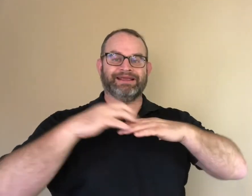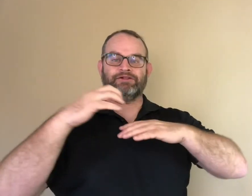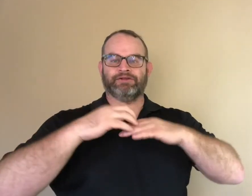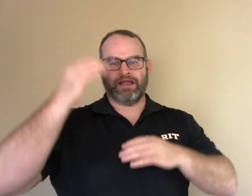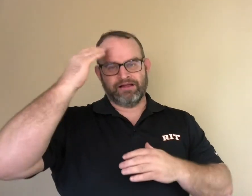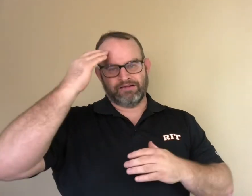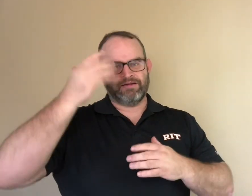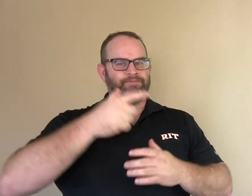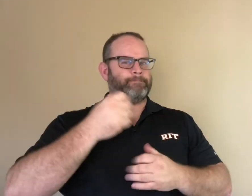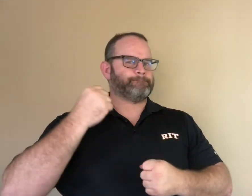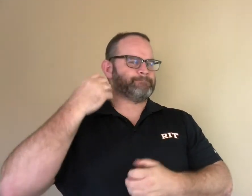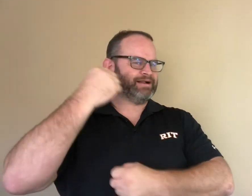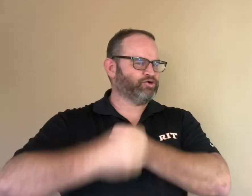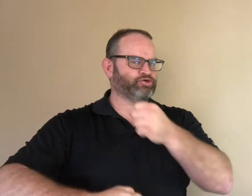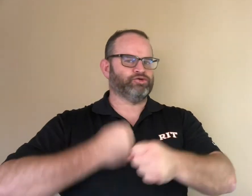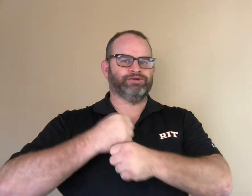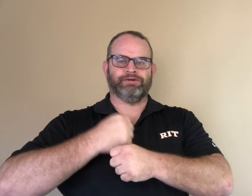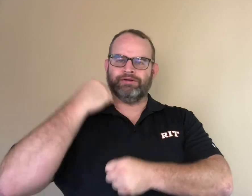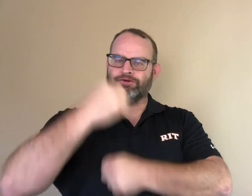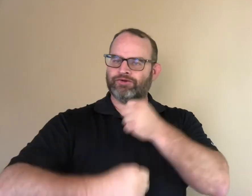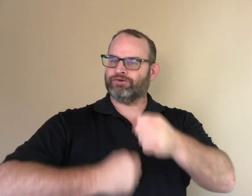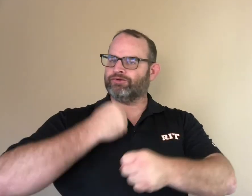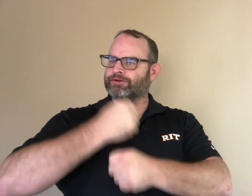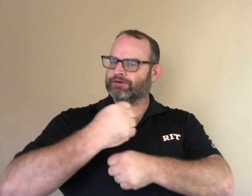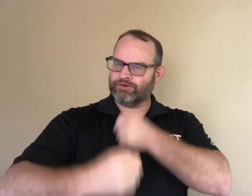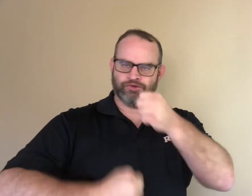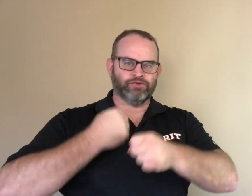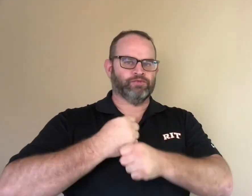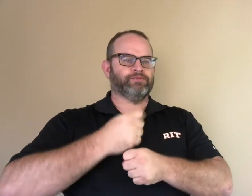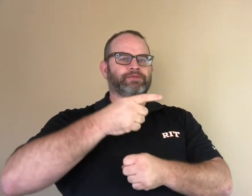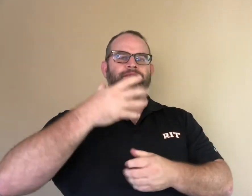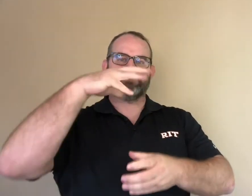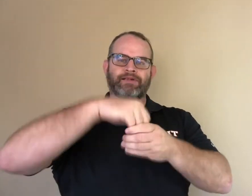Local and indigenous knowledge have been around for centuries, if not millenniums.